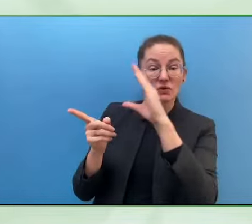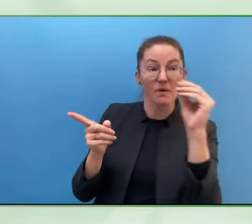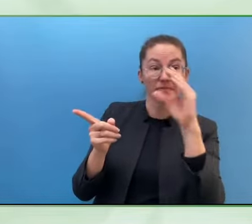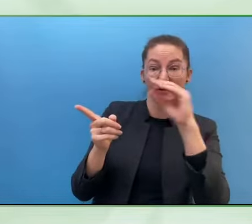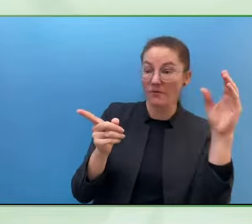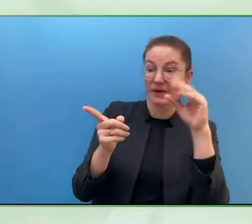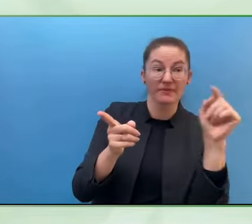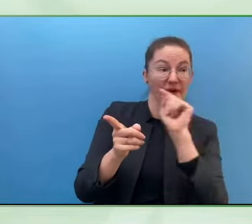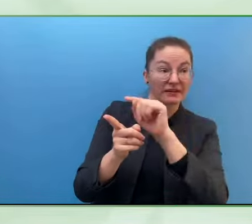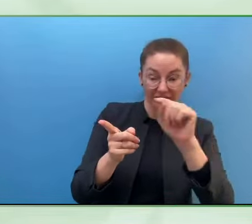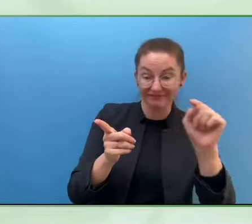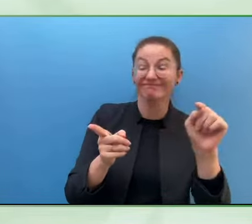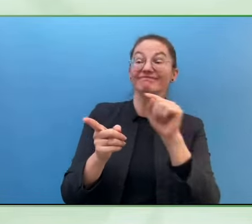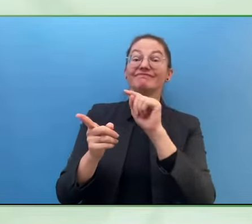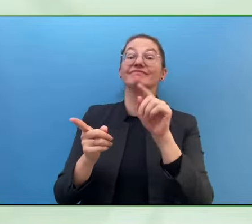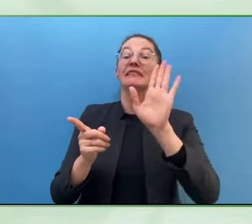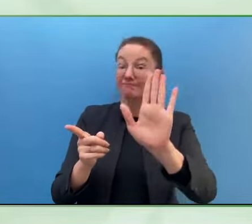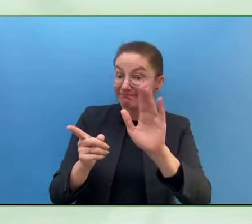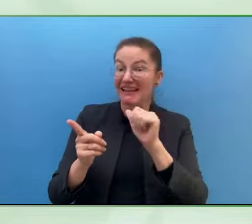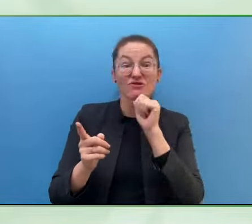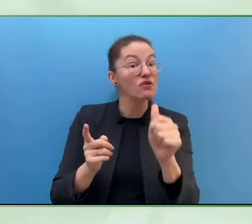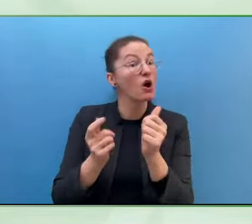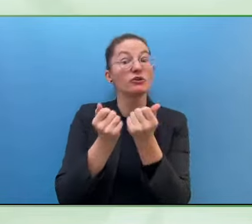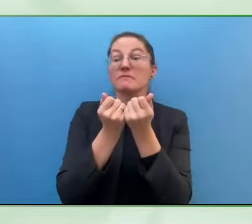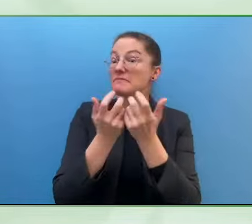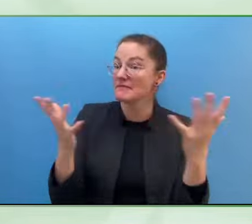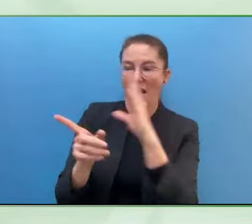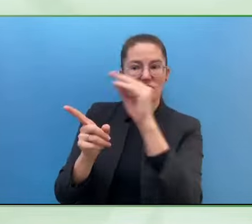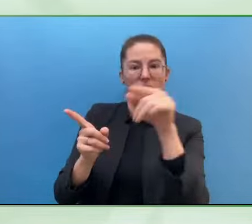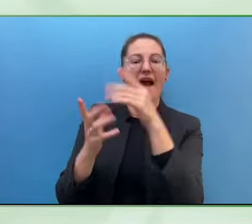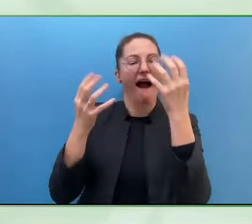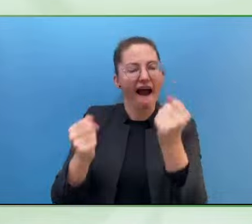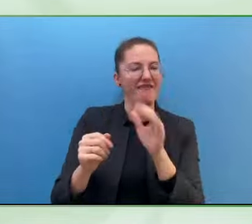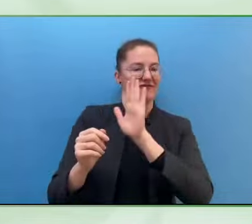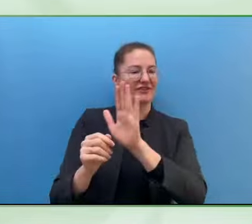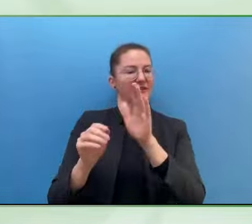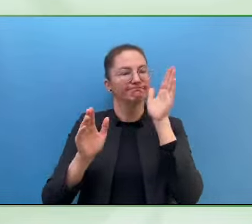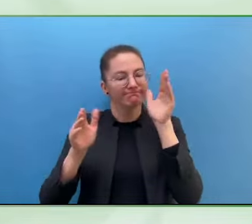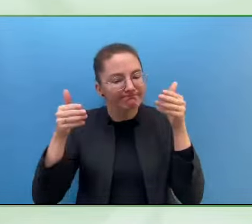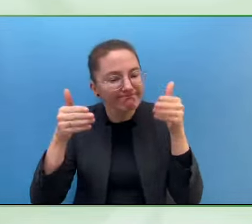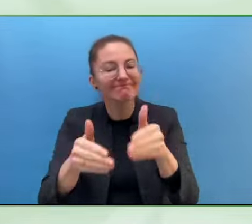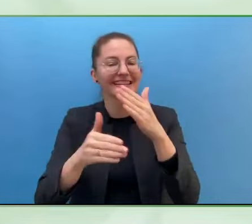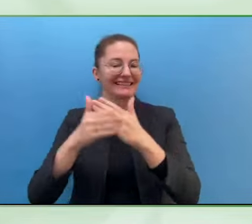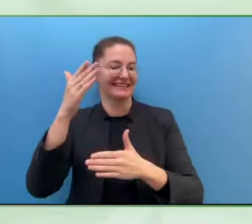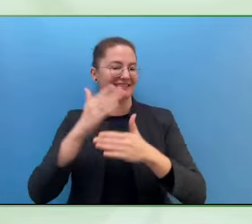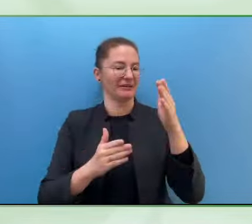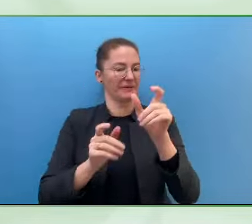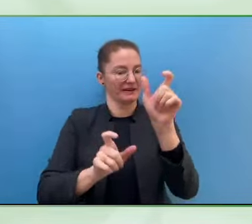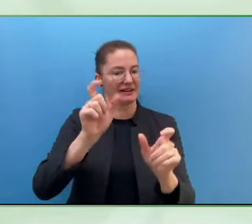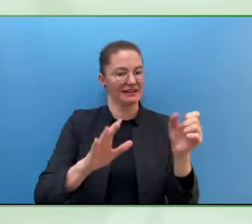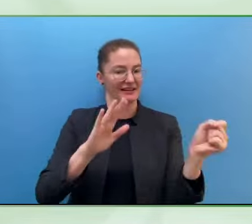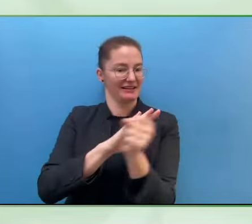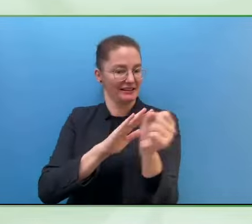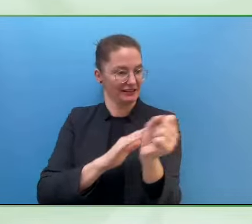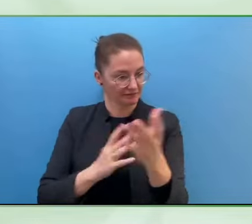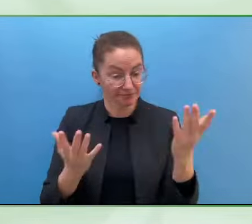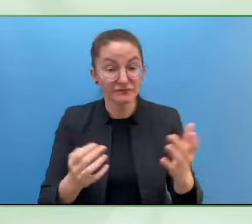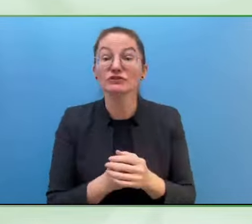Disability inclusion is, for us, the key for the prosperity of the